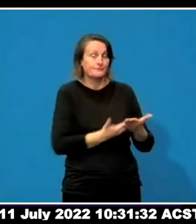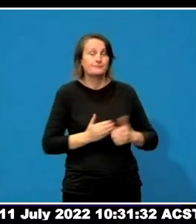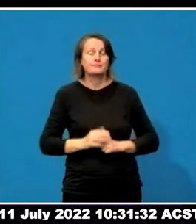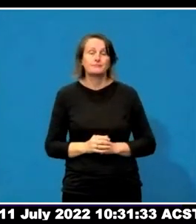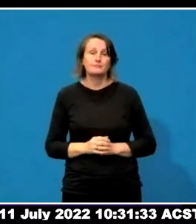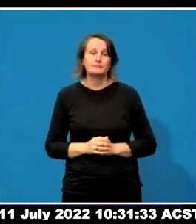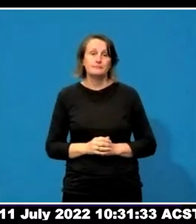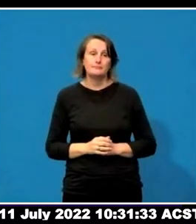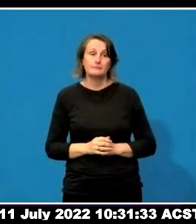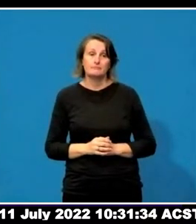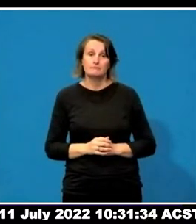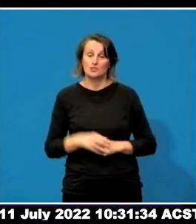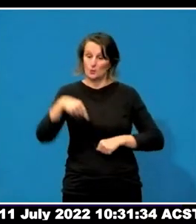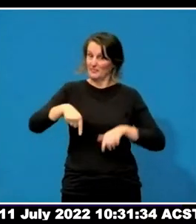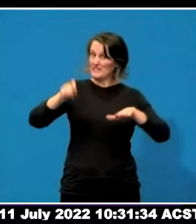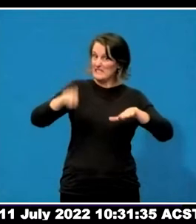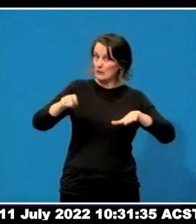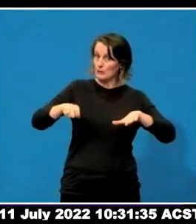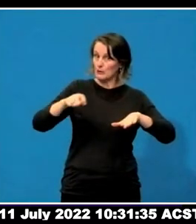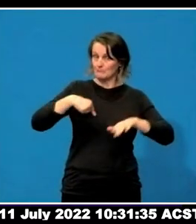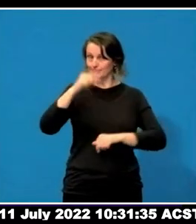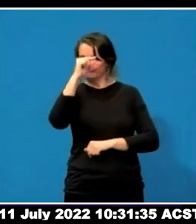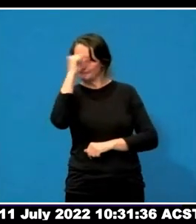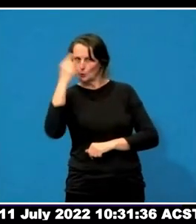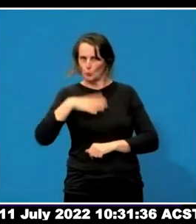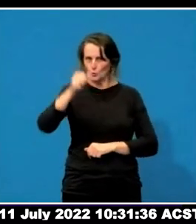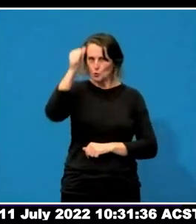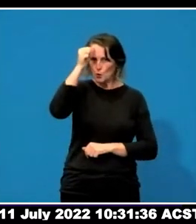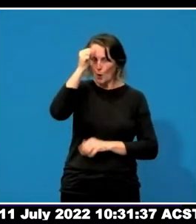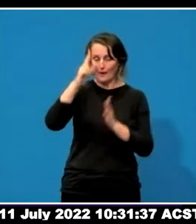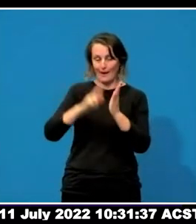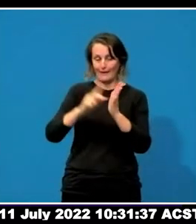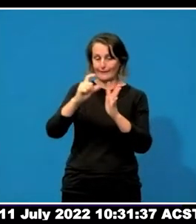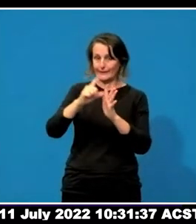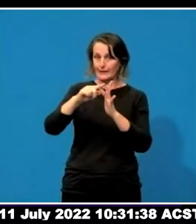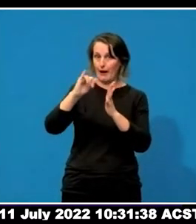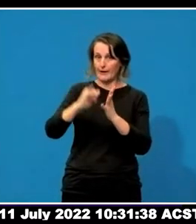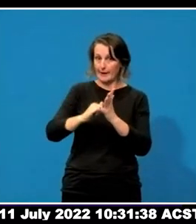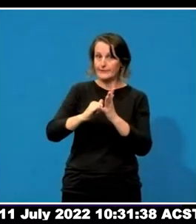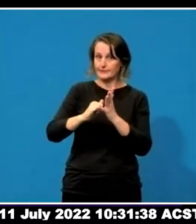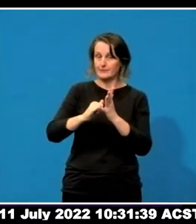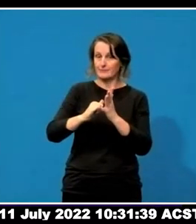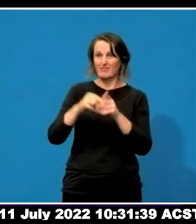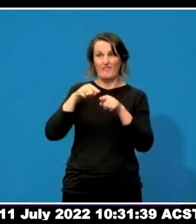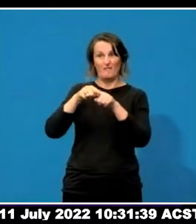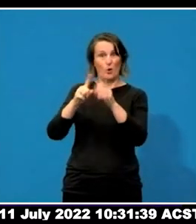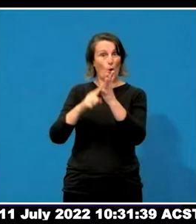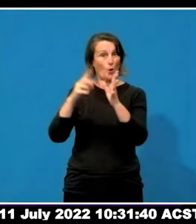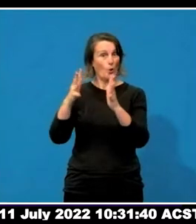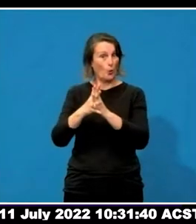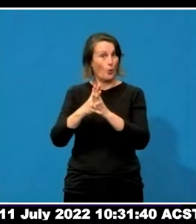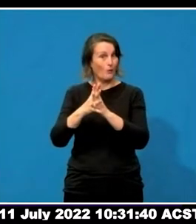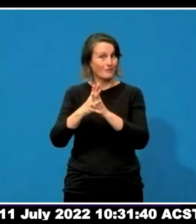whether the NDIS as governed by the National Disability Insurance Scheme Act 2013, and as